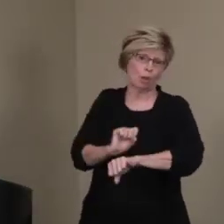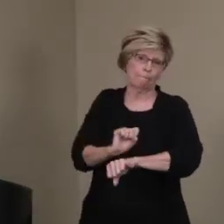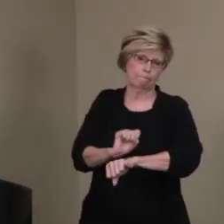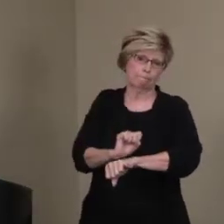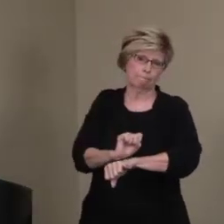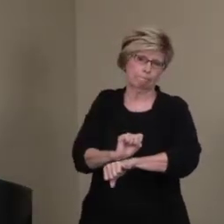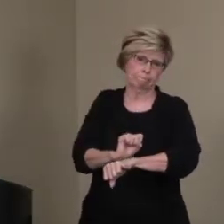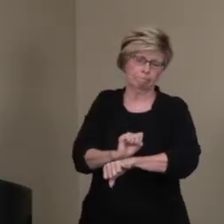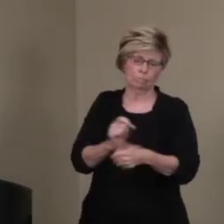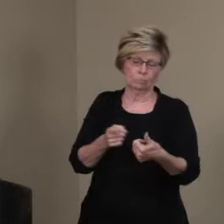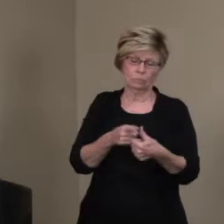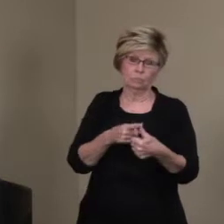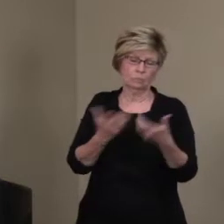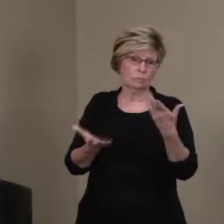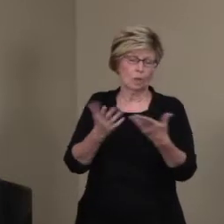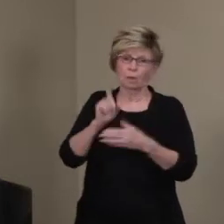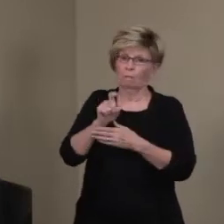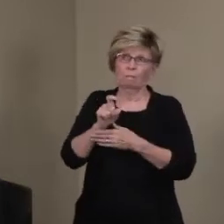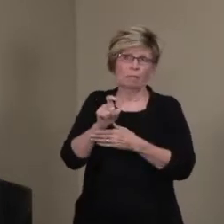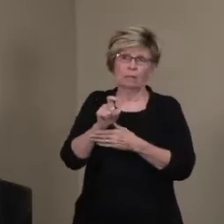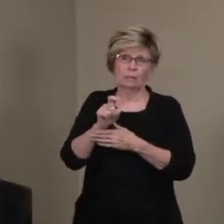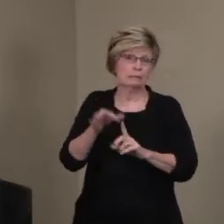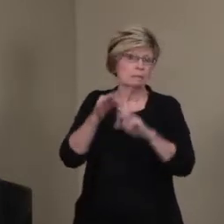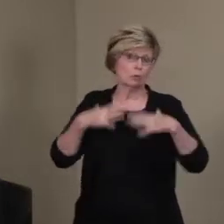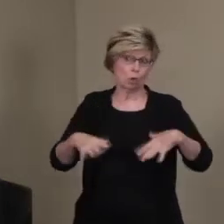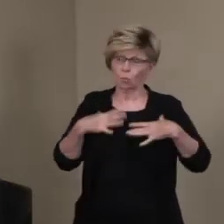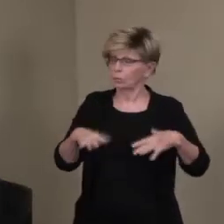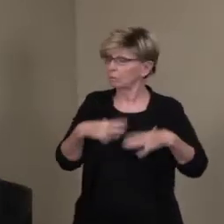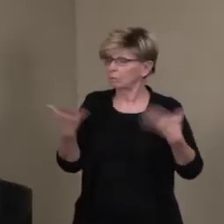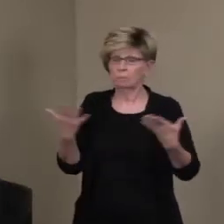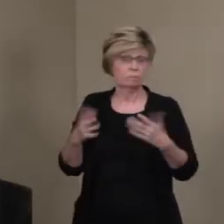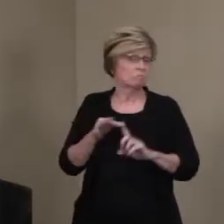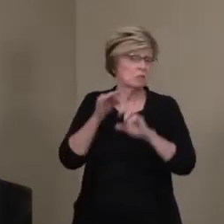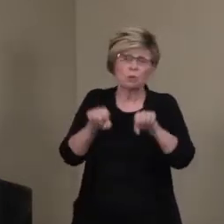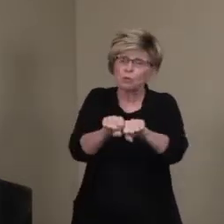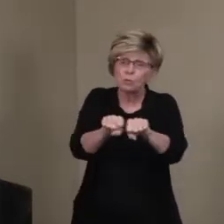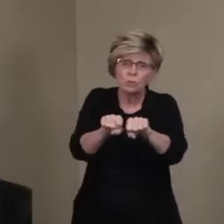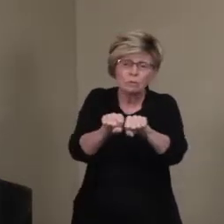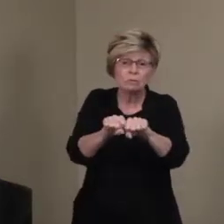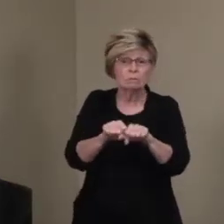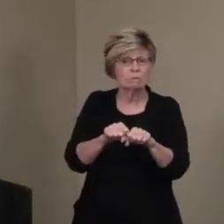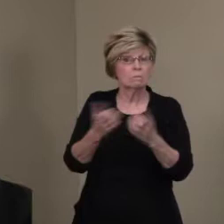what do they need for the job itself sometimes it requires special clothing